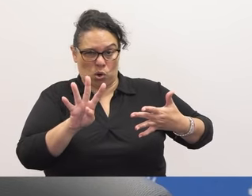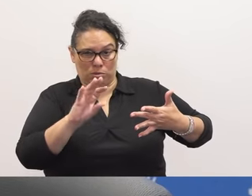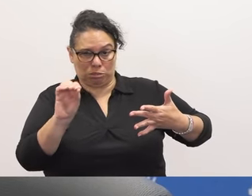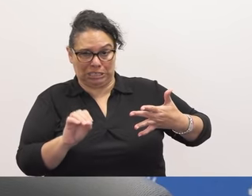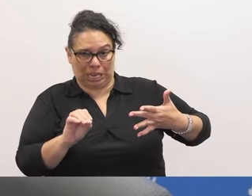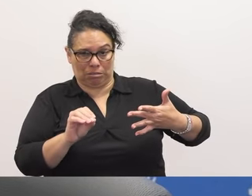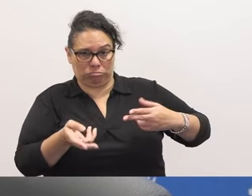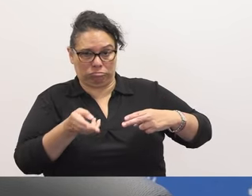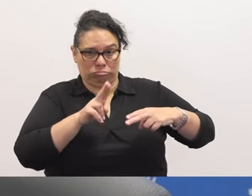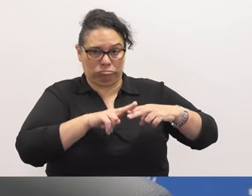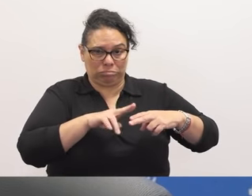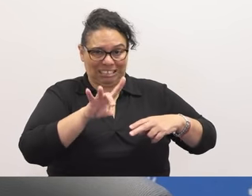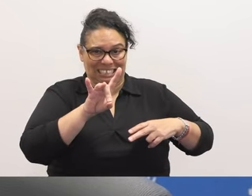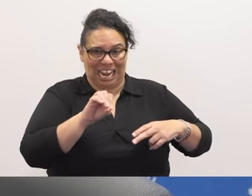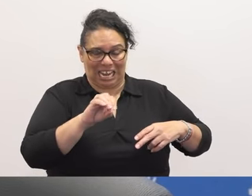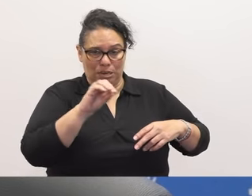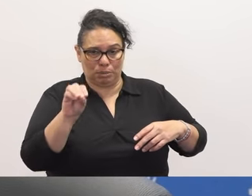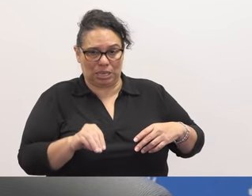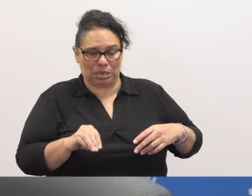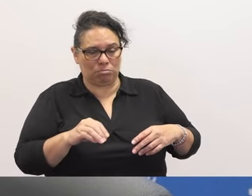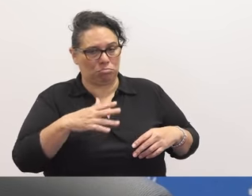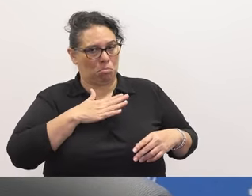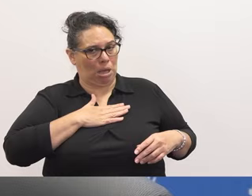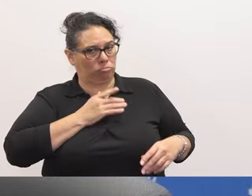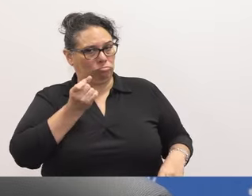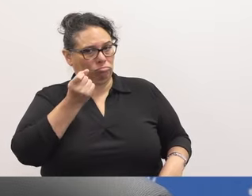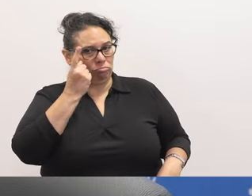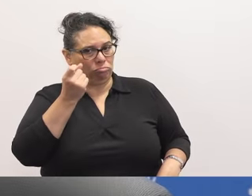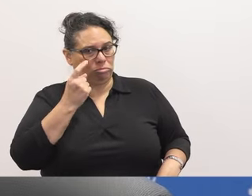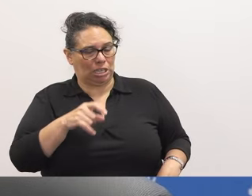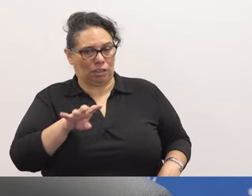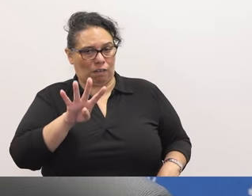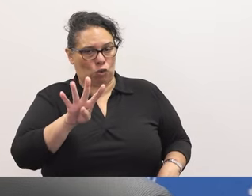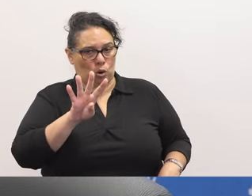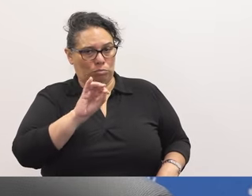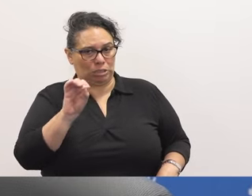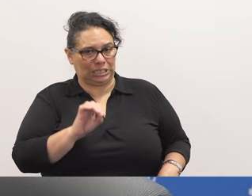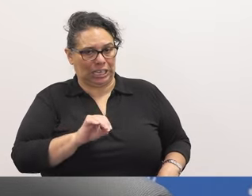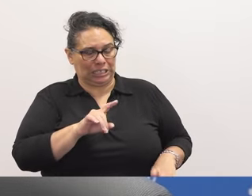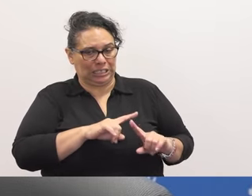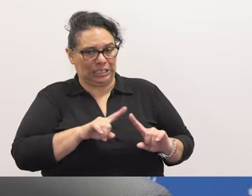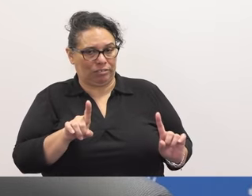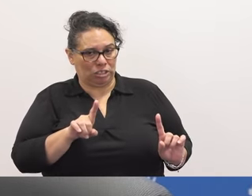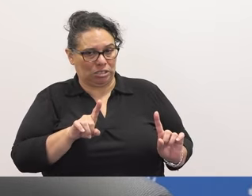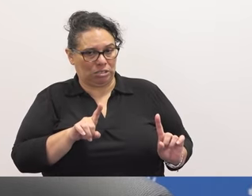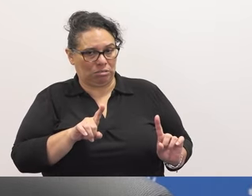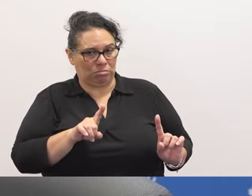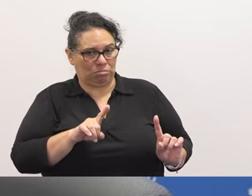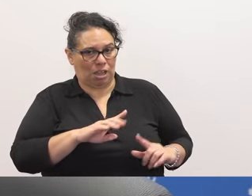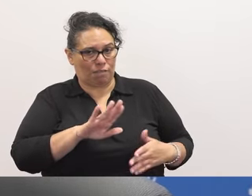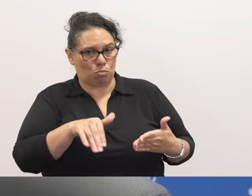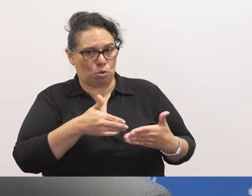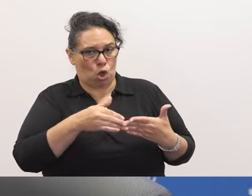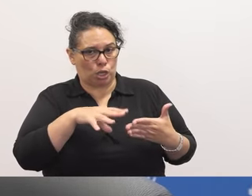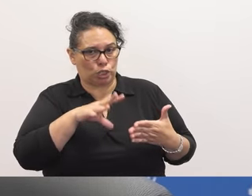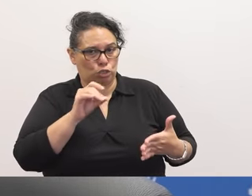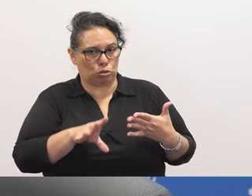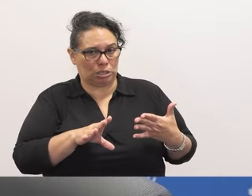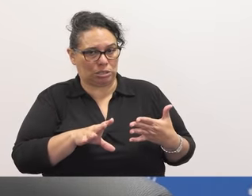My deduction here is that there's a 4% difference right now from all students to our Black students.